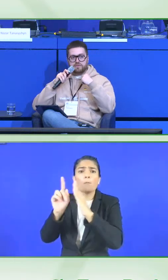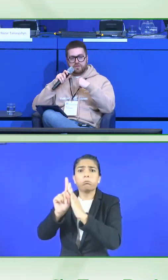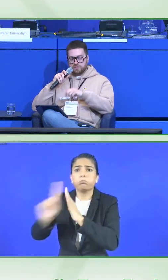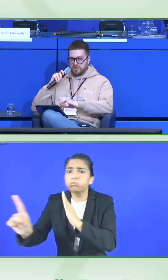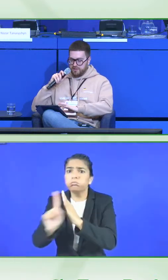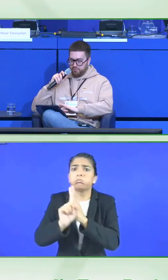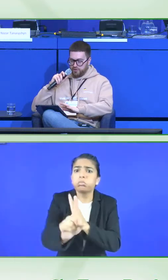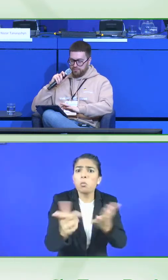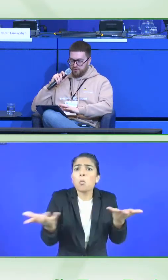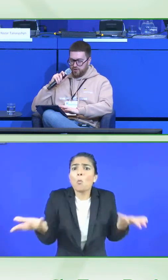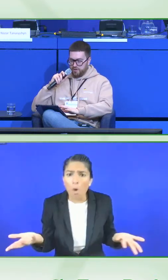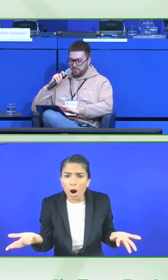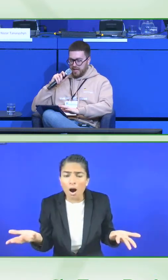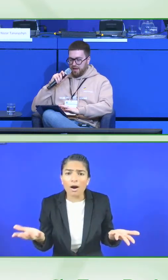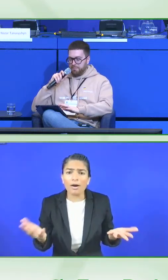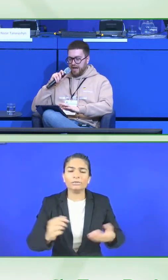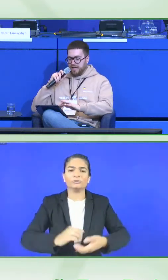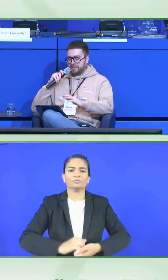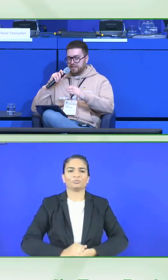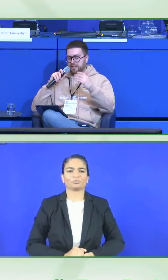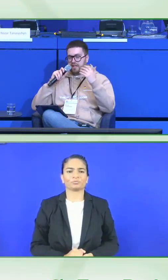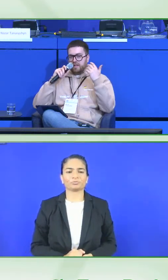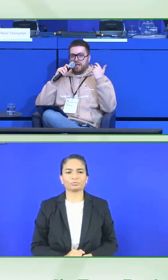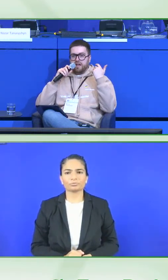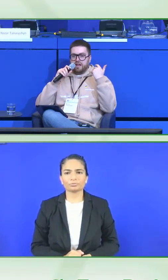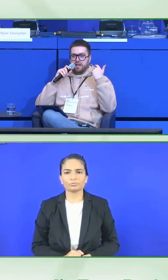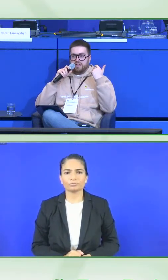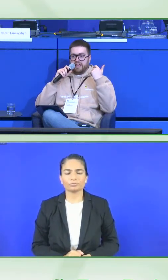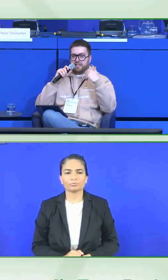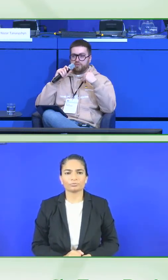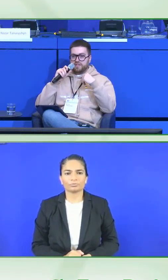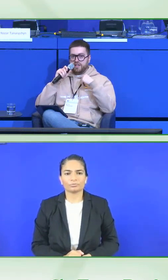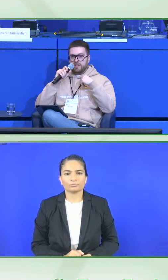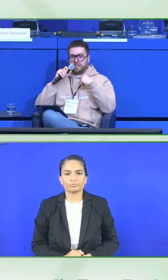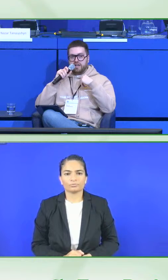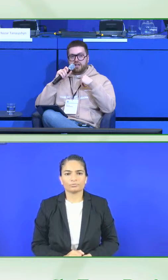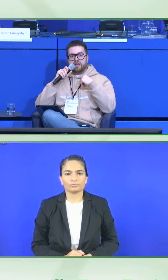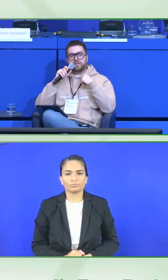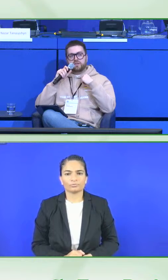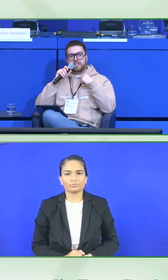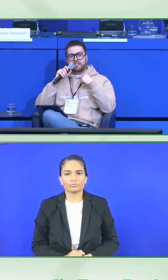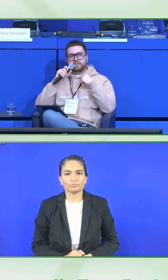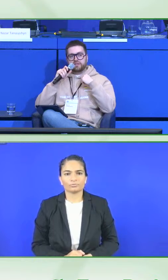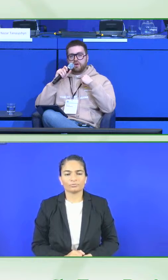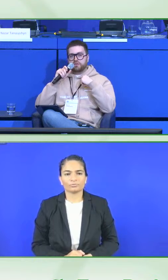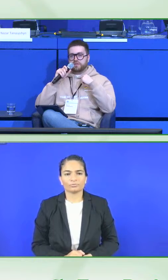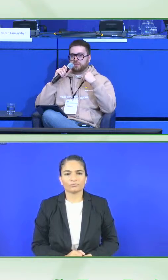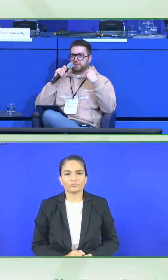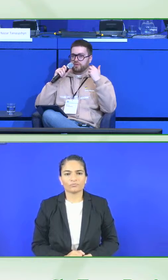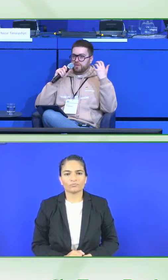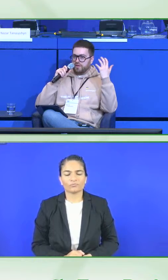of the digitisation, but still, in October 2022, we have only one benefit that was adapted by this digital system.